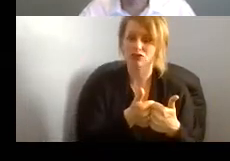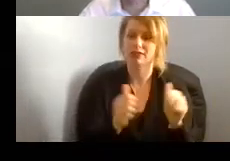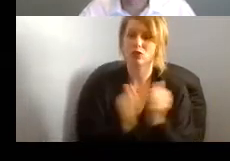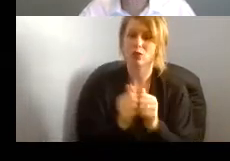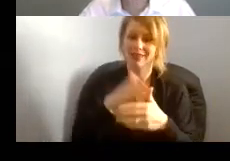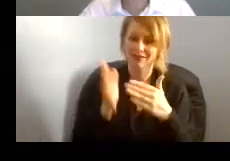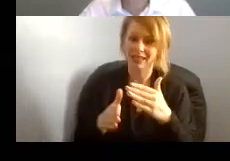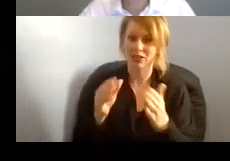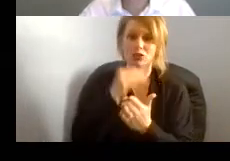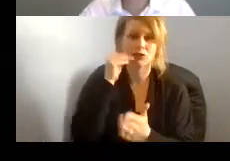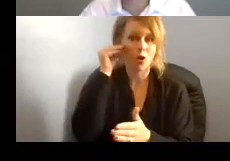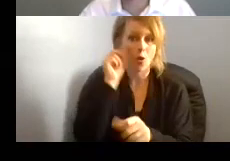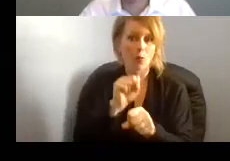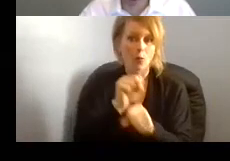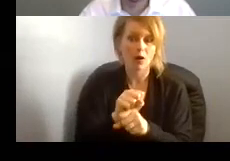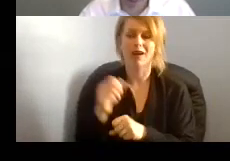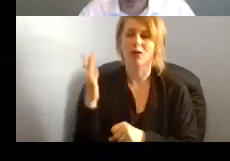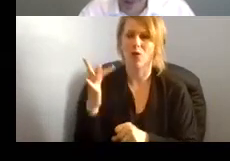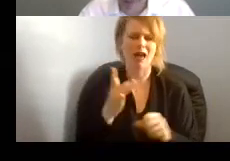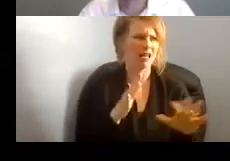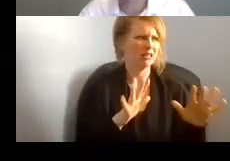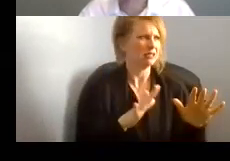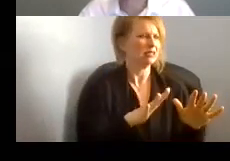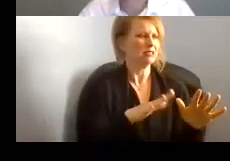because of competing obligations – for example, students may have to